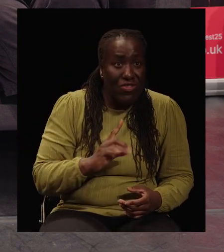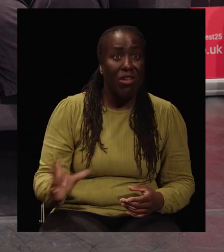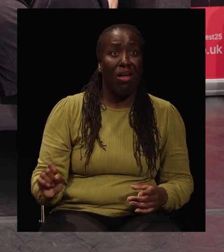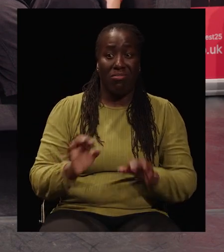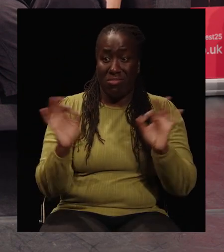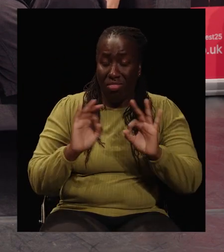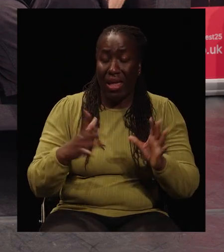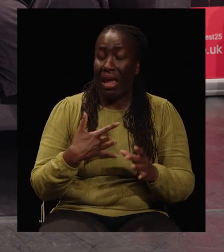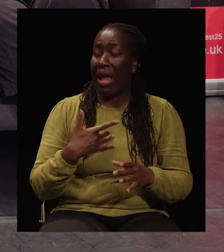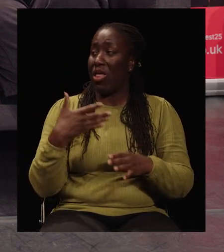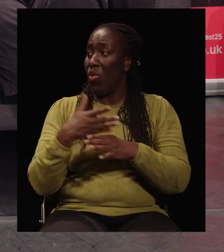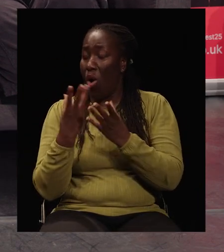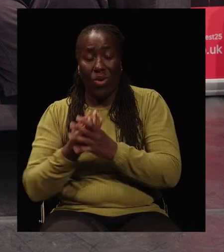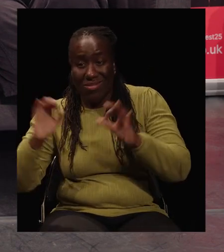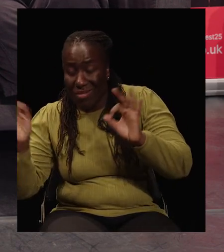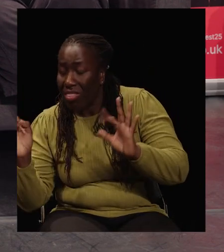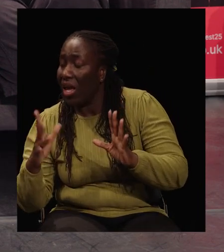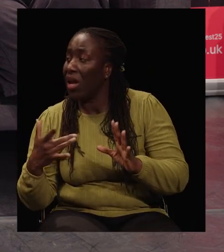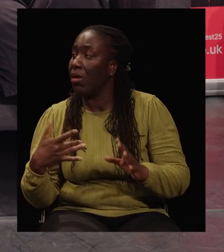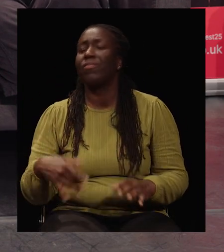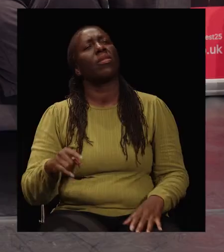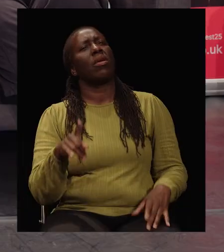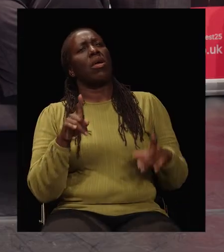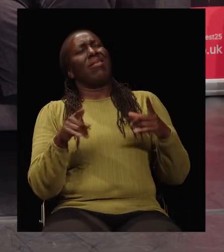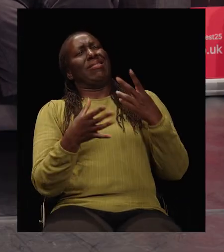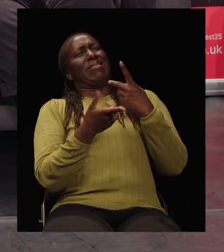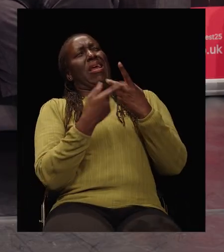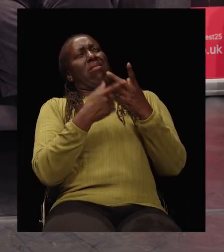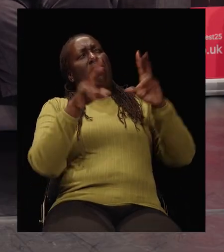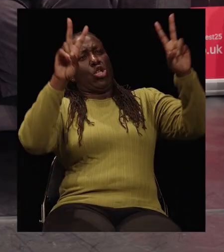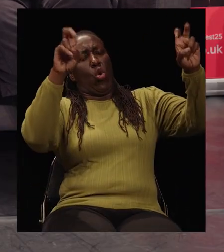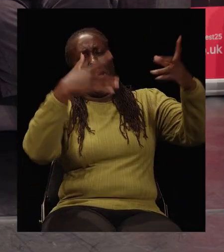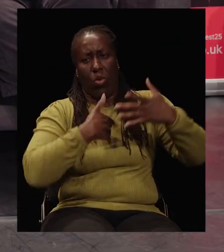It also makes me think of another topic that we address on the podcast,